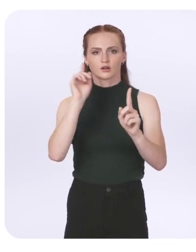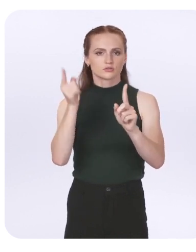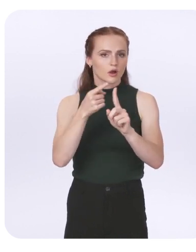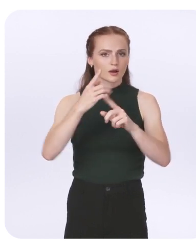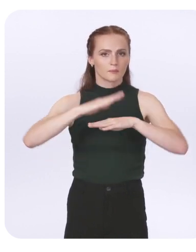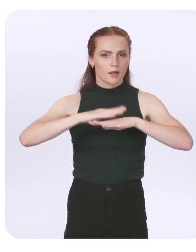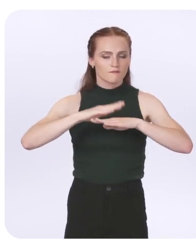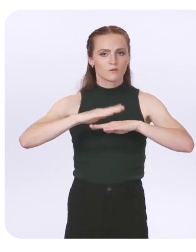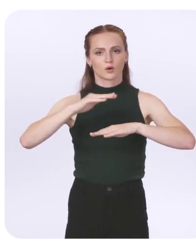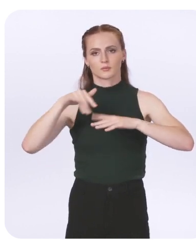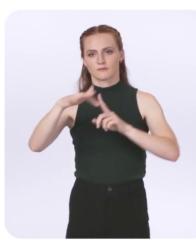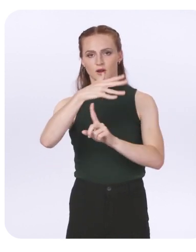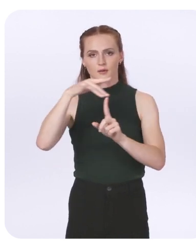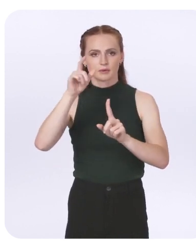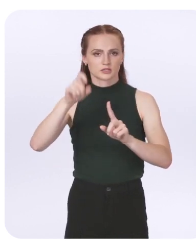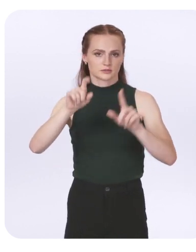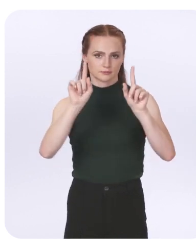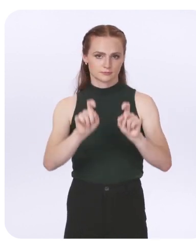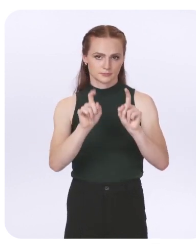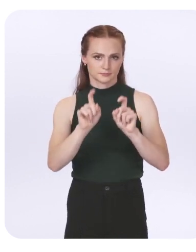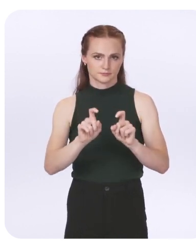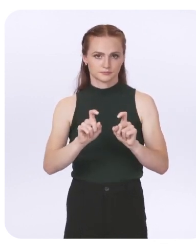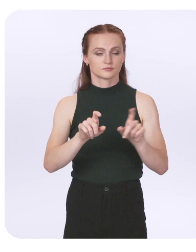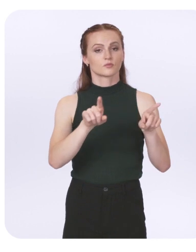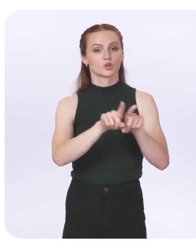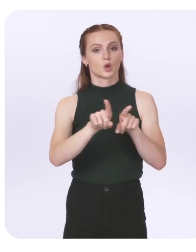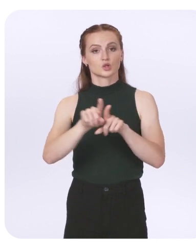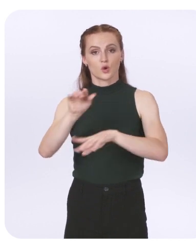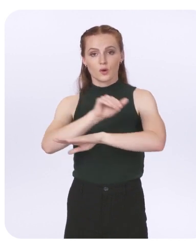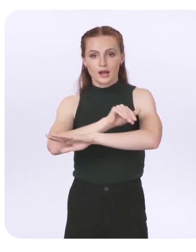We also have a nightly build, so every morning you can come